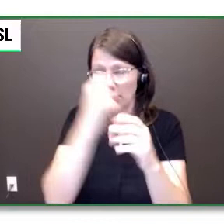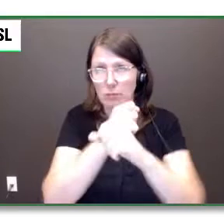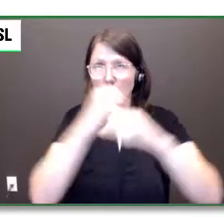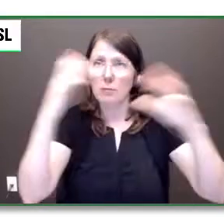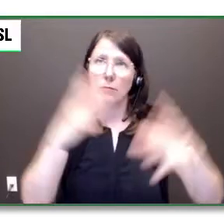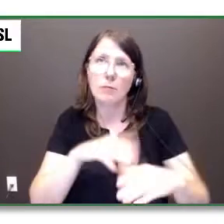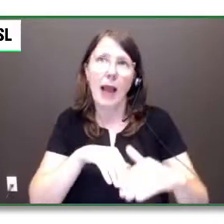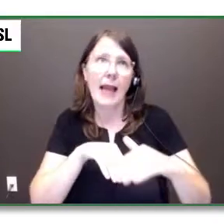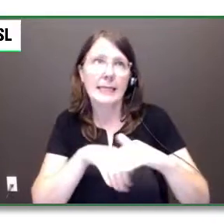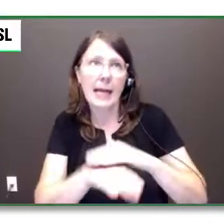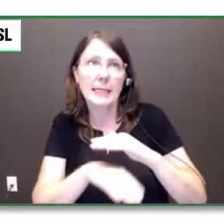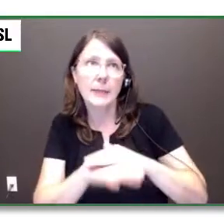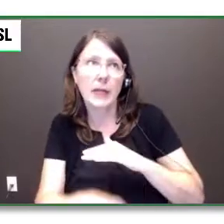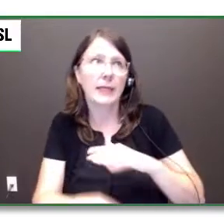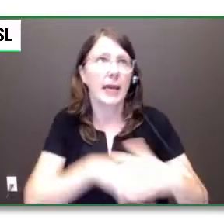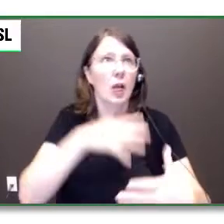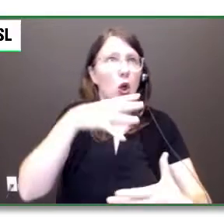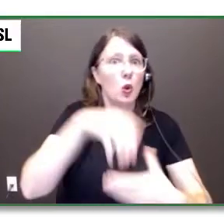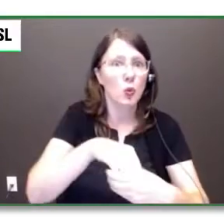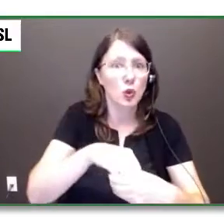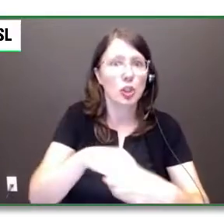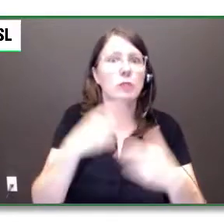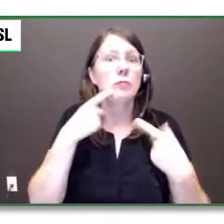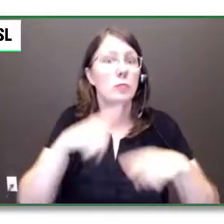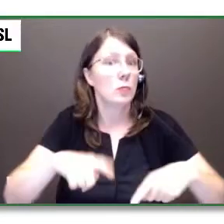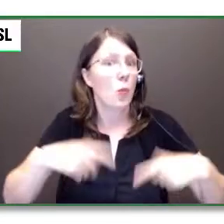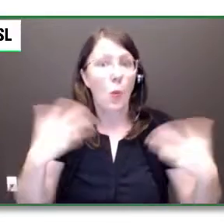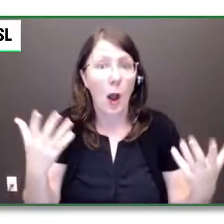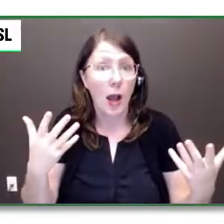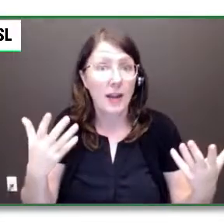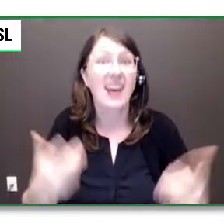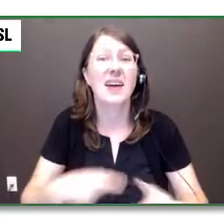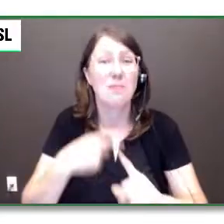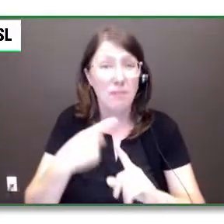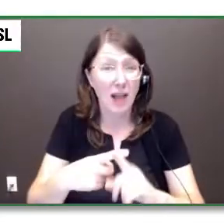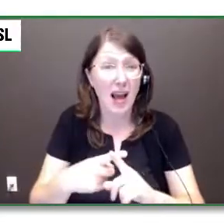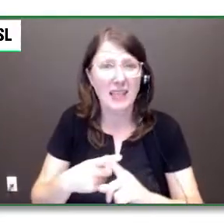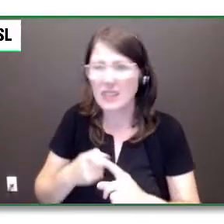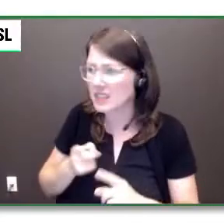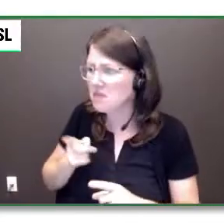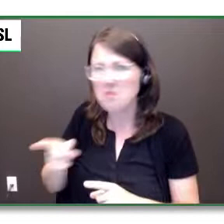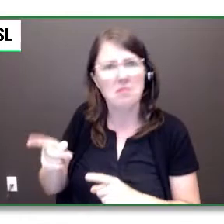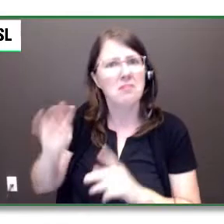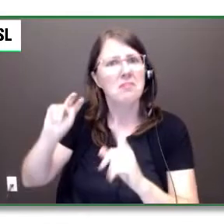um component but what's really important to them for enjoying it. And I often